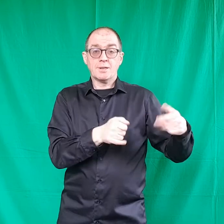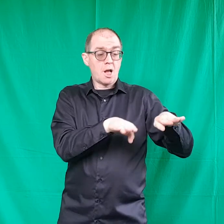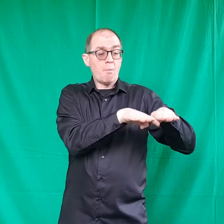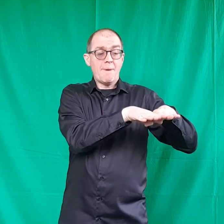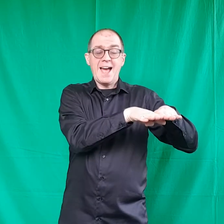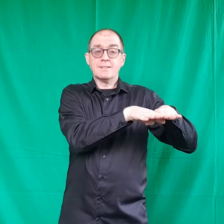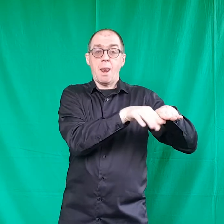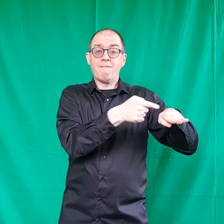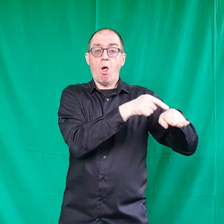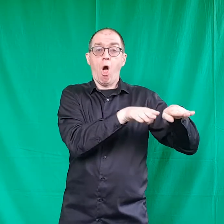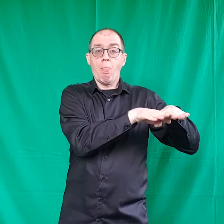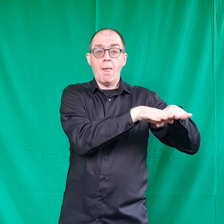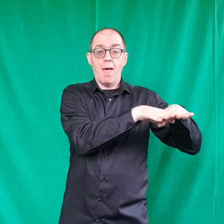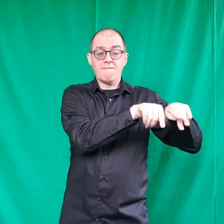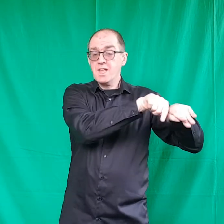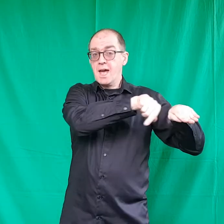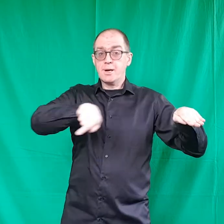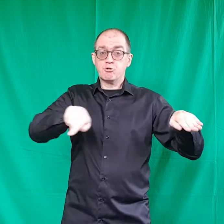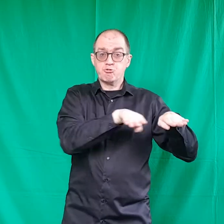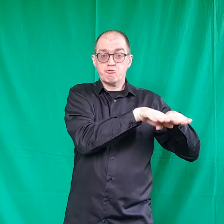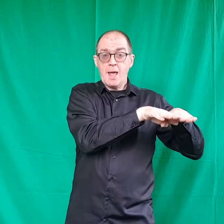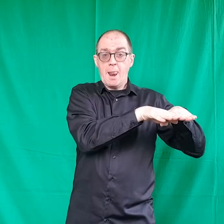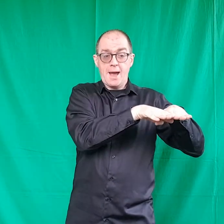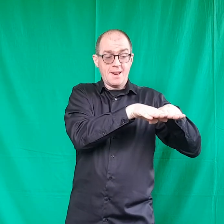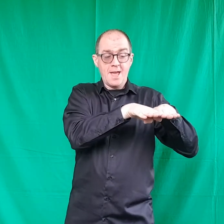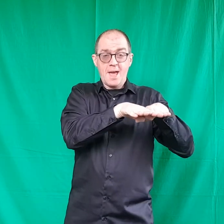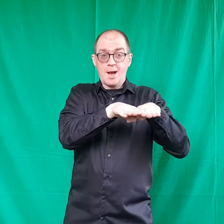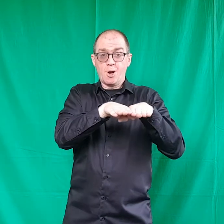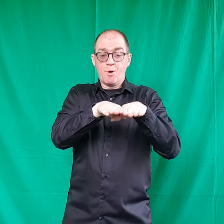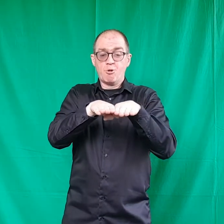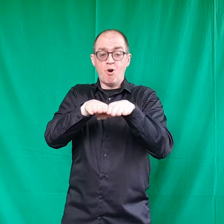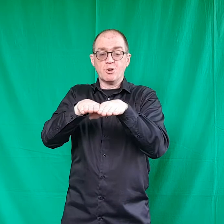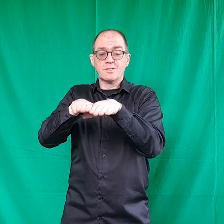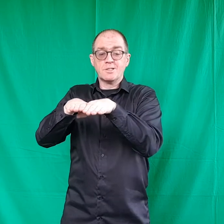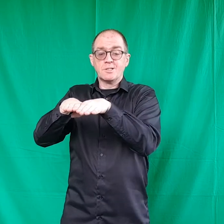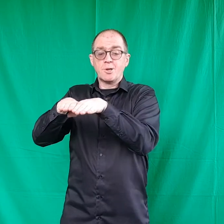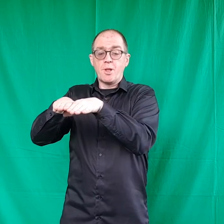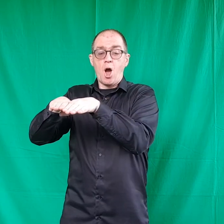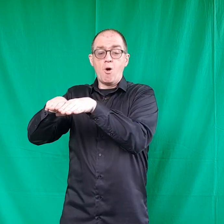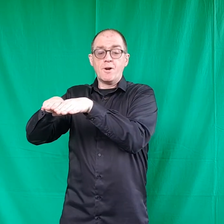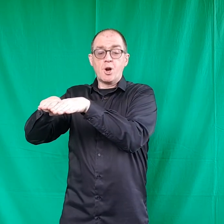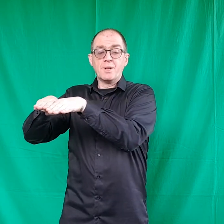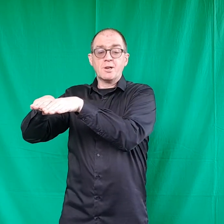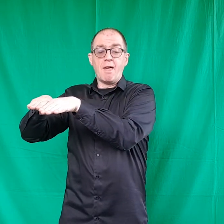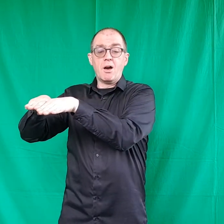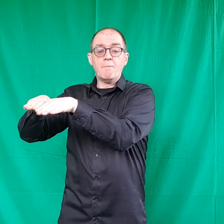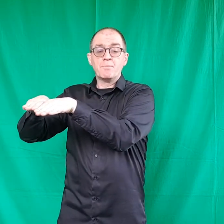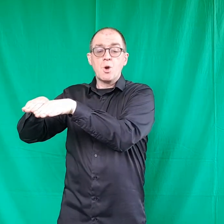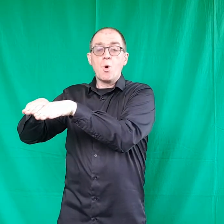So I start with my hands level, on the left, and in a straight line I go across. So that's 'overcoming together'.